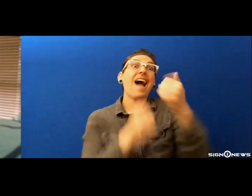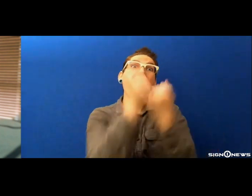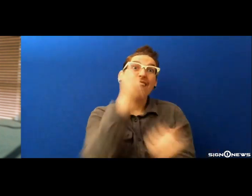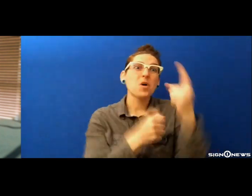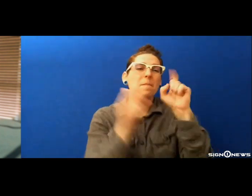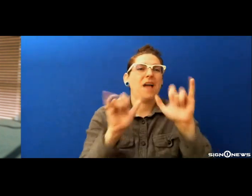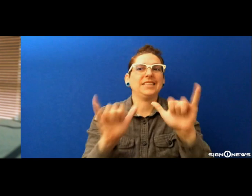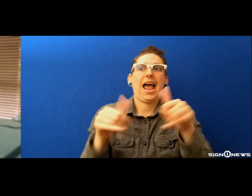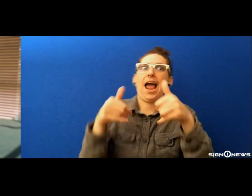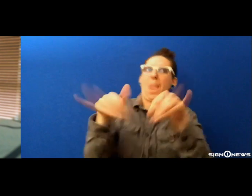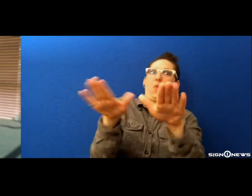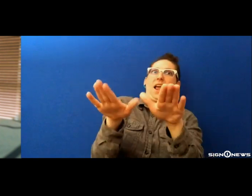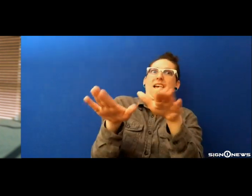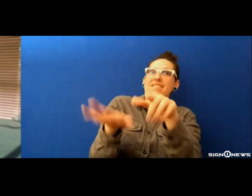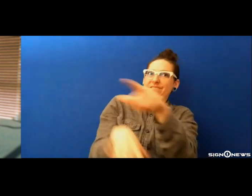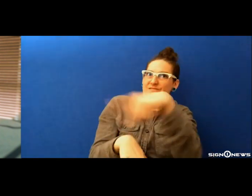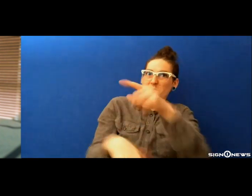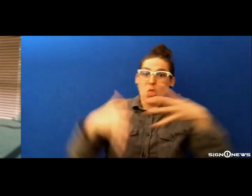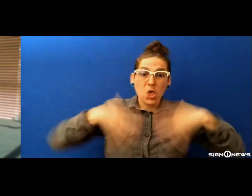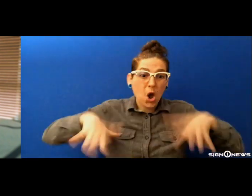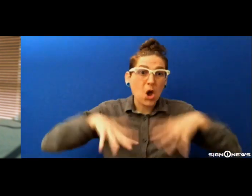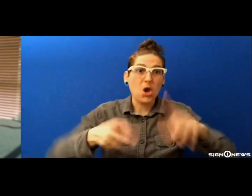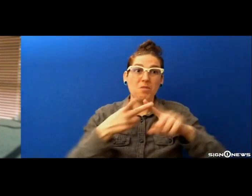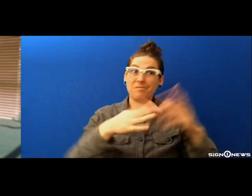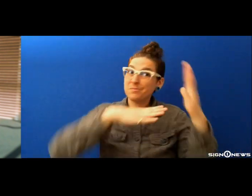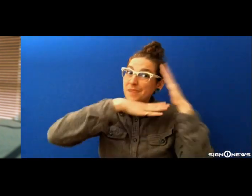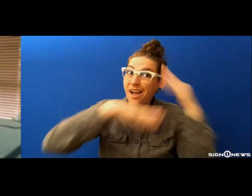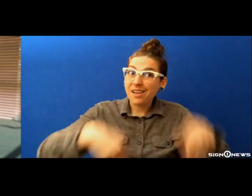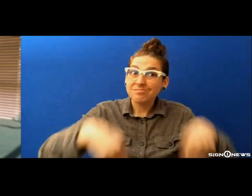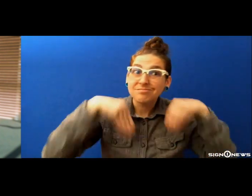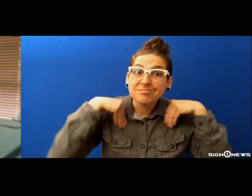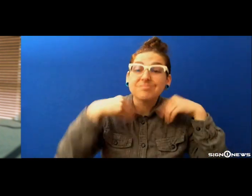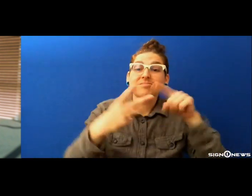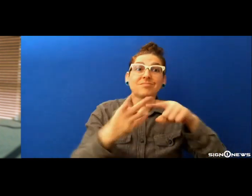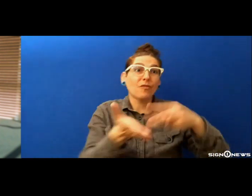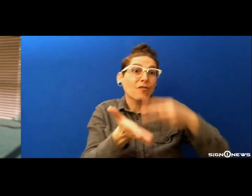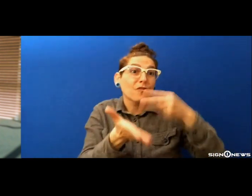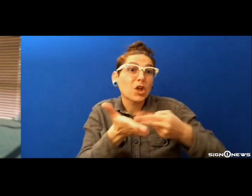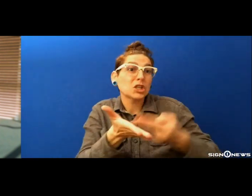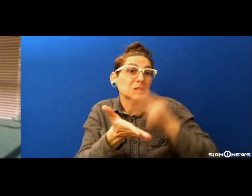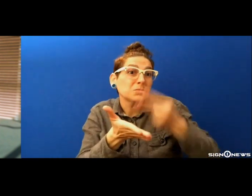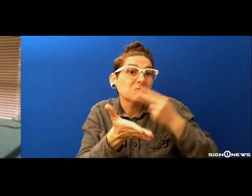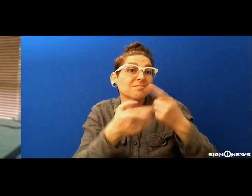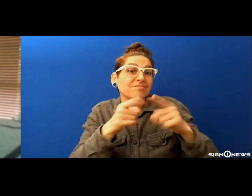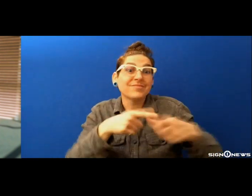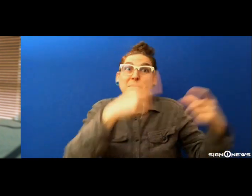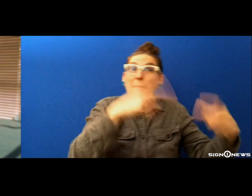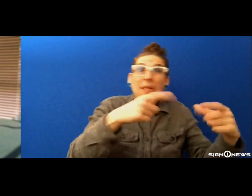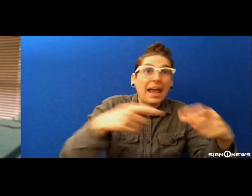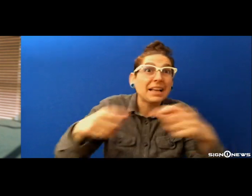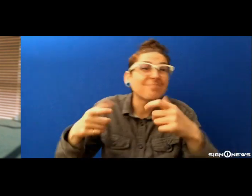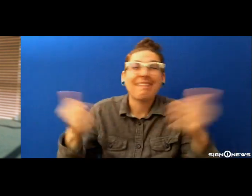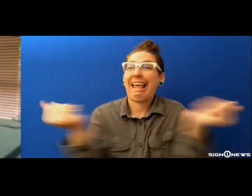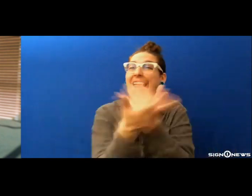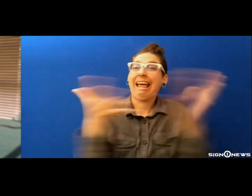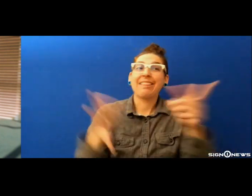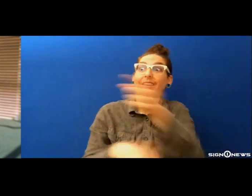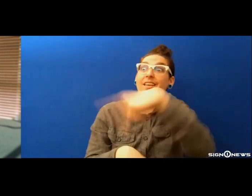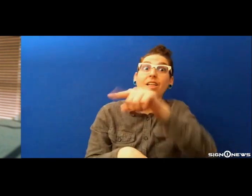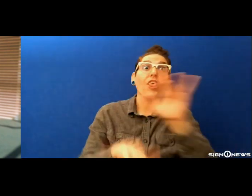Keep everyone away from the room, keep them away from their clothes, their betting, utensils,